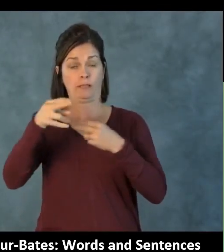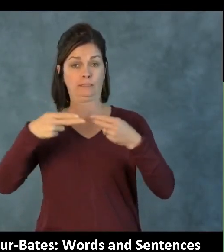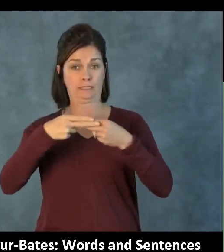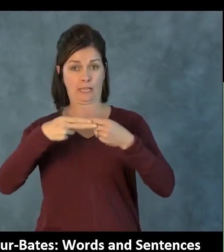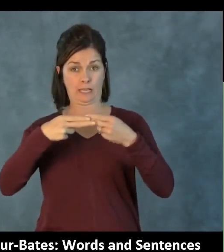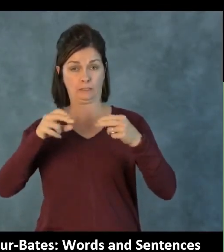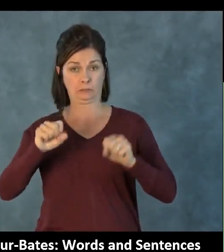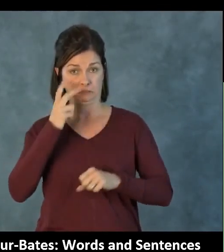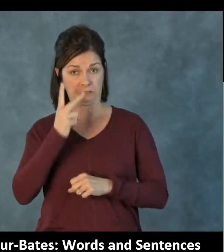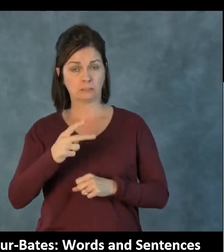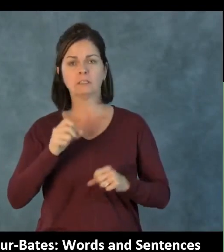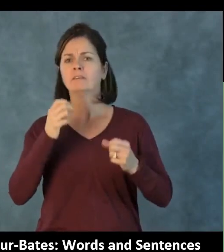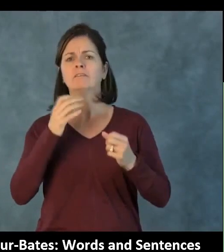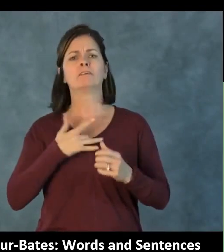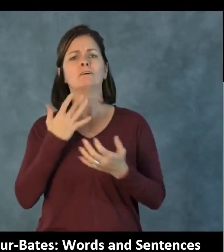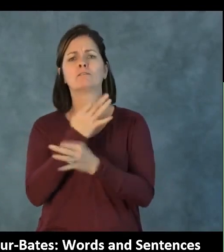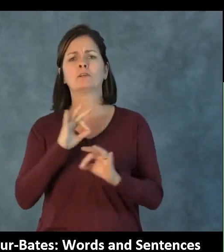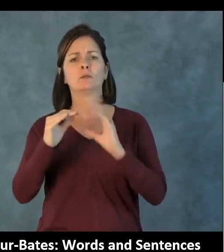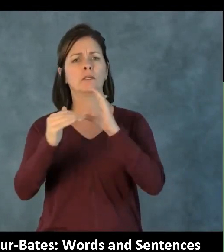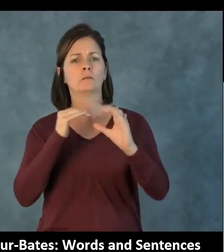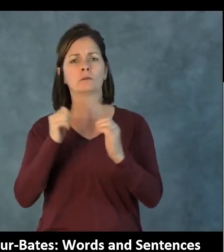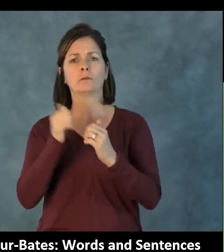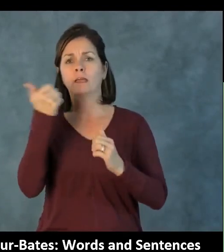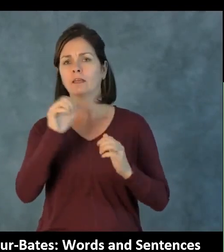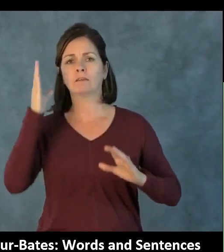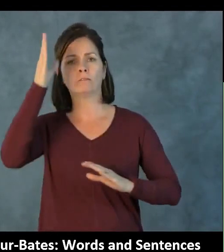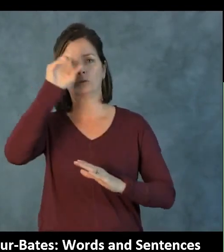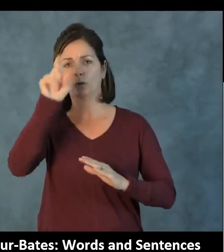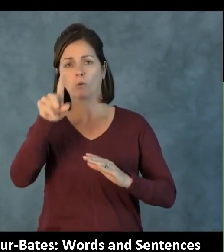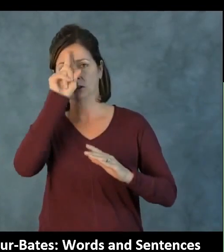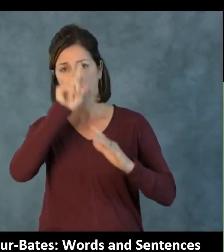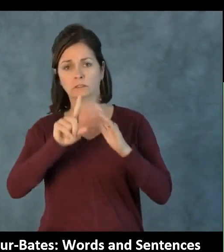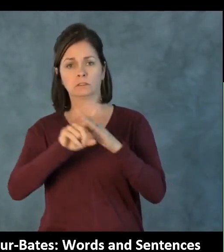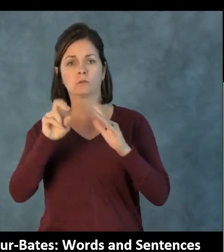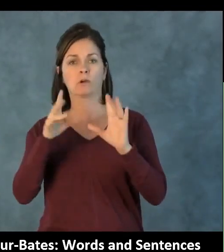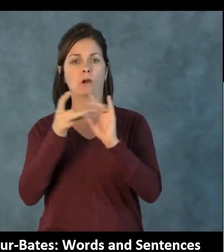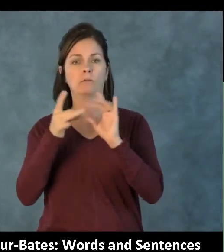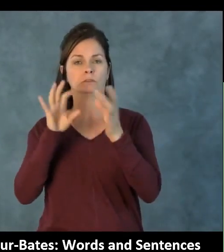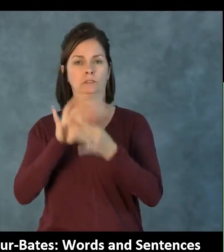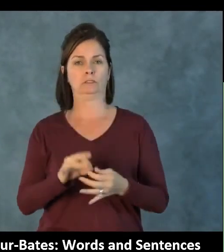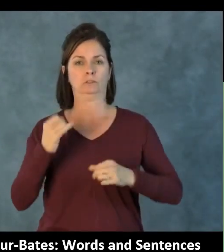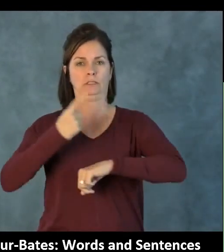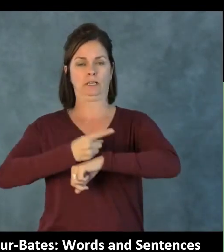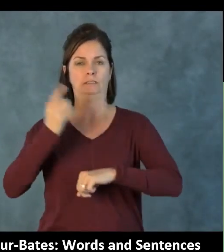questions that you have or comments about today's presentation.